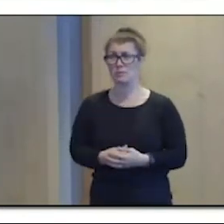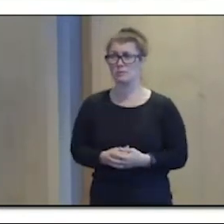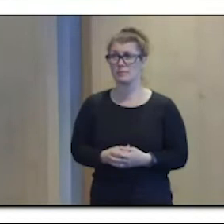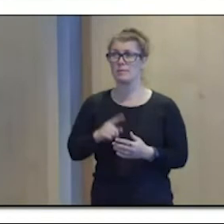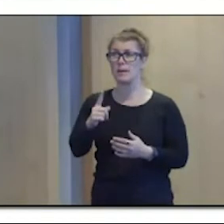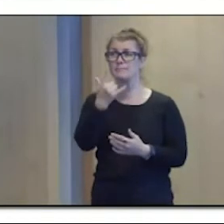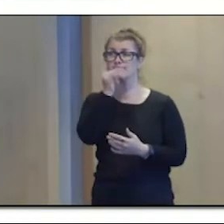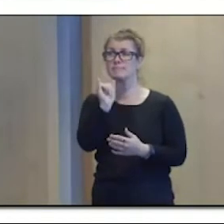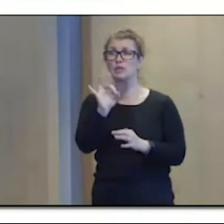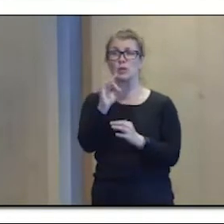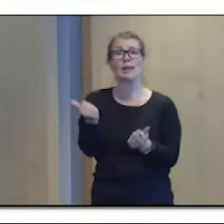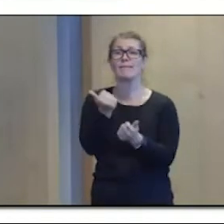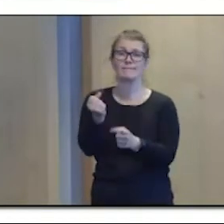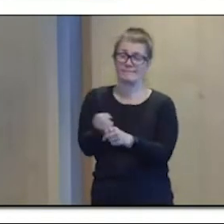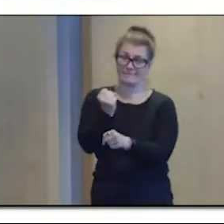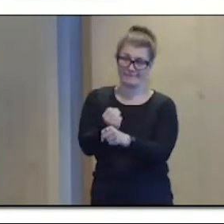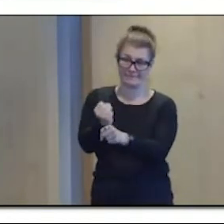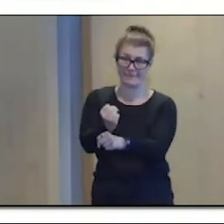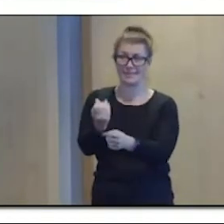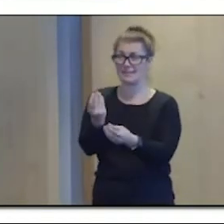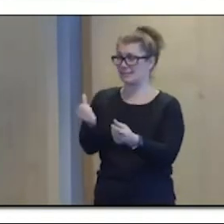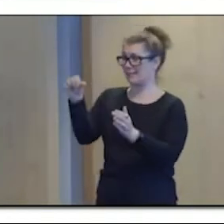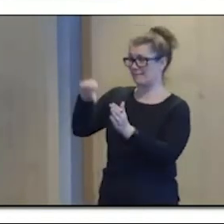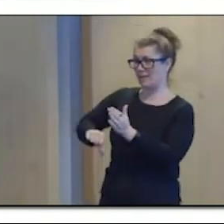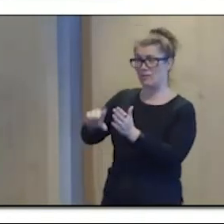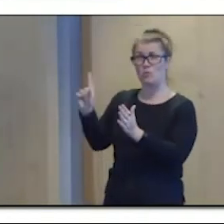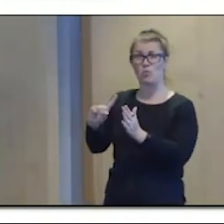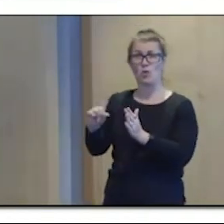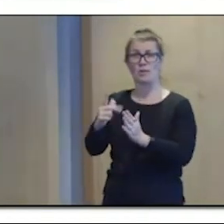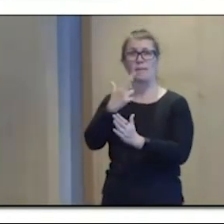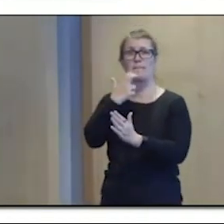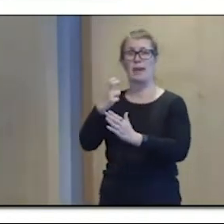generation there was an unexpected failure of a power station which meant that the market